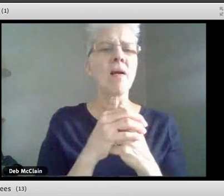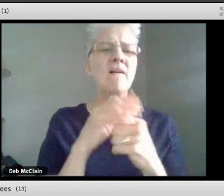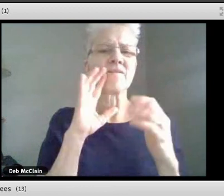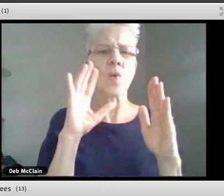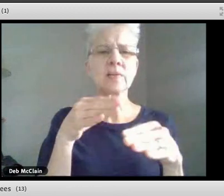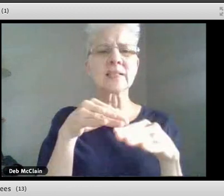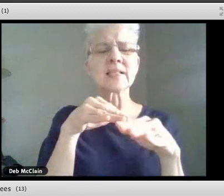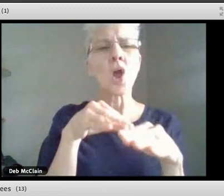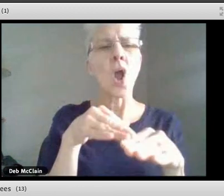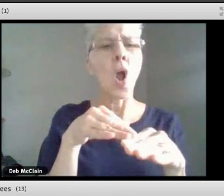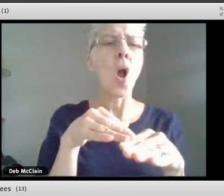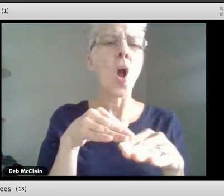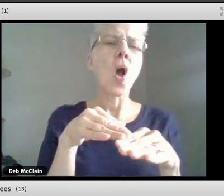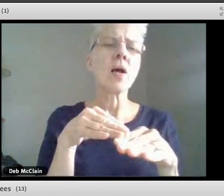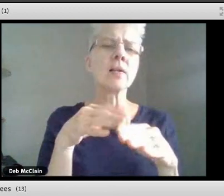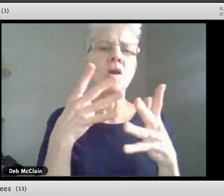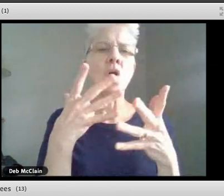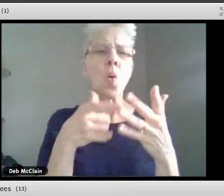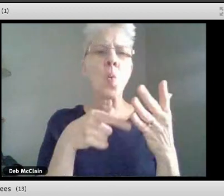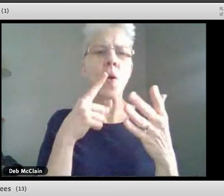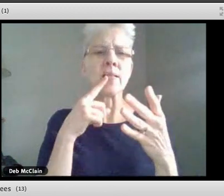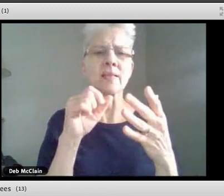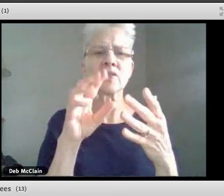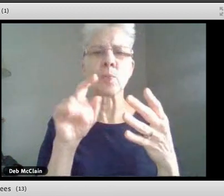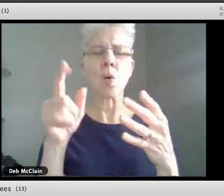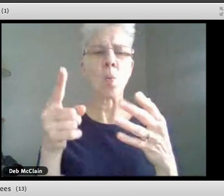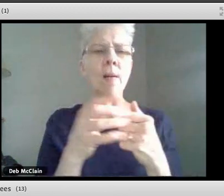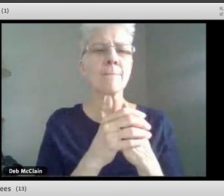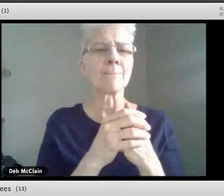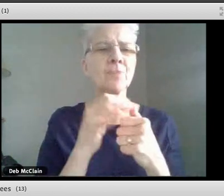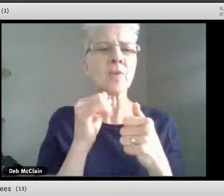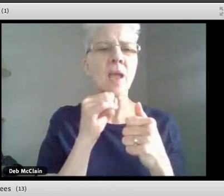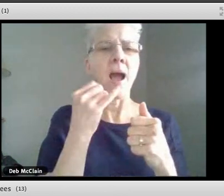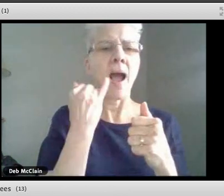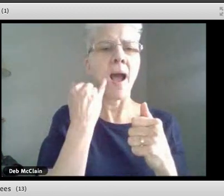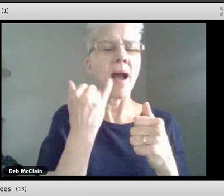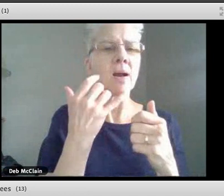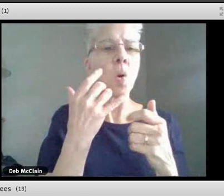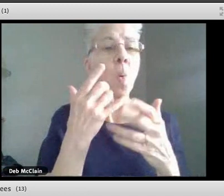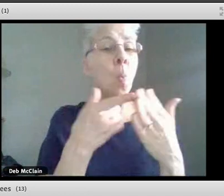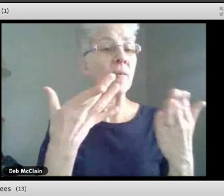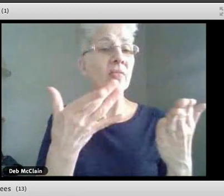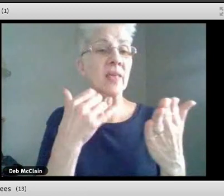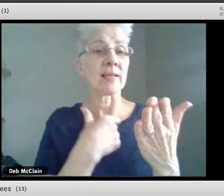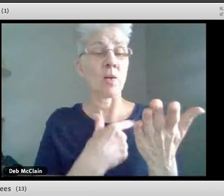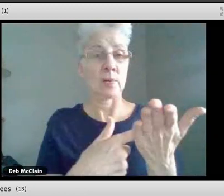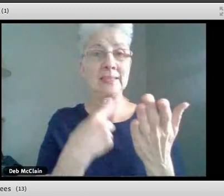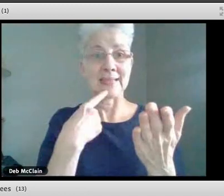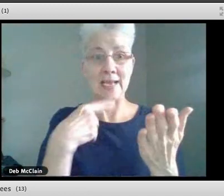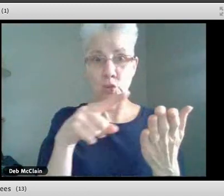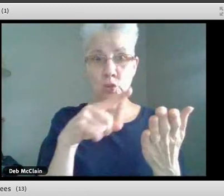That's what the 2.1 does, and one of the things I would tell you is that this is not a law.